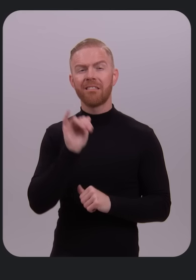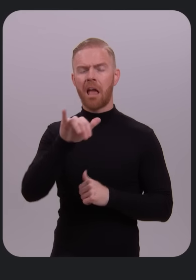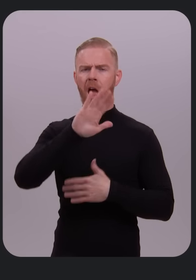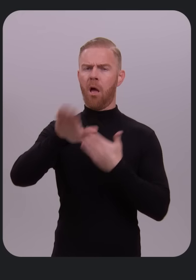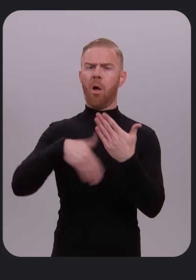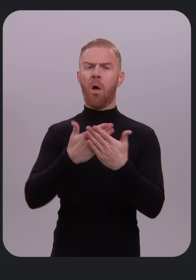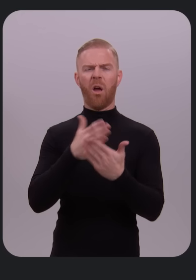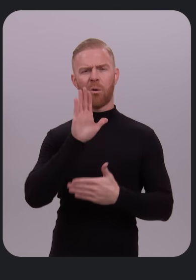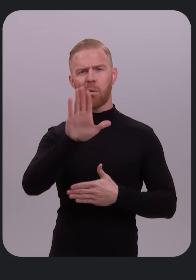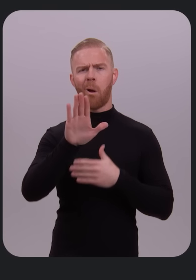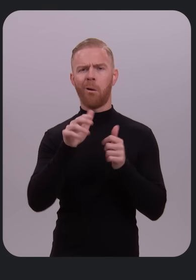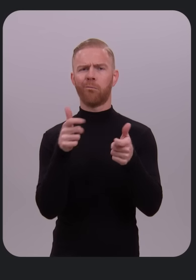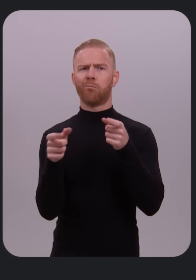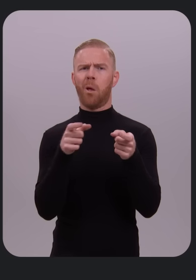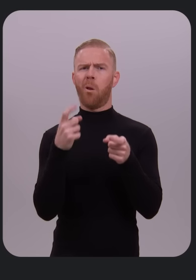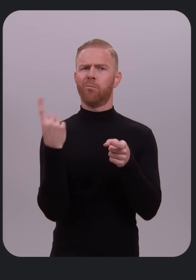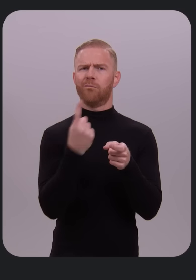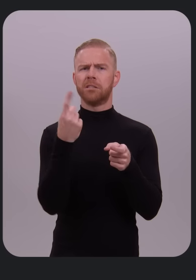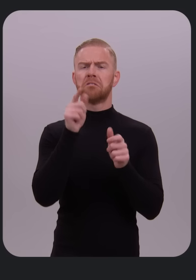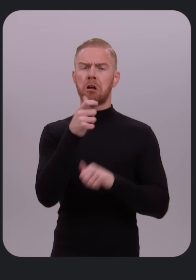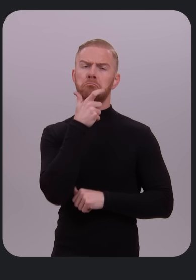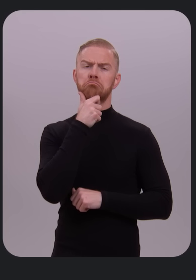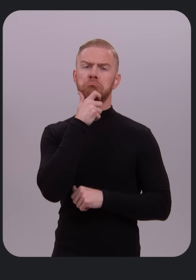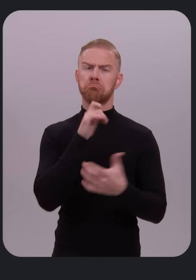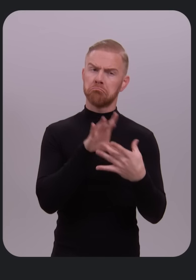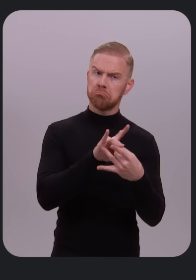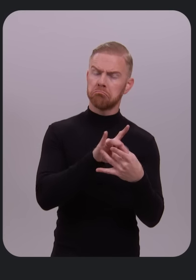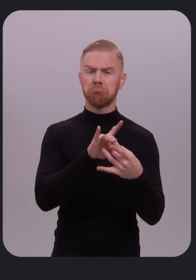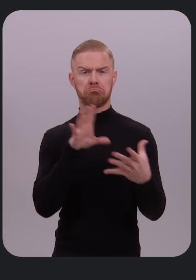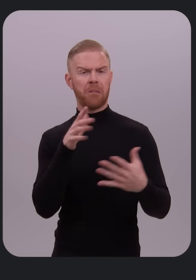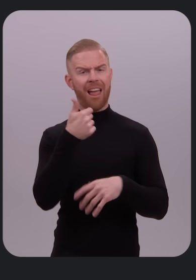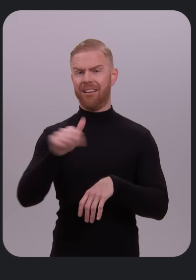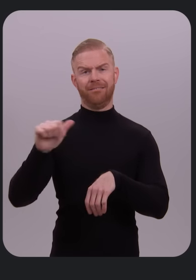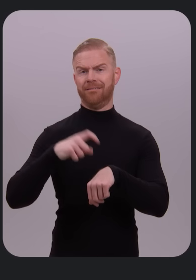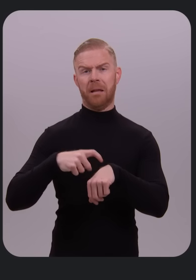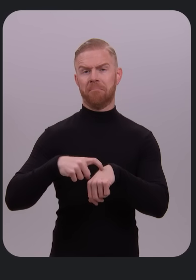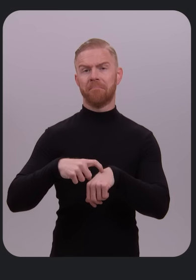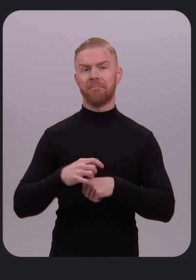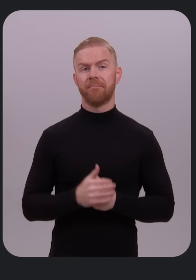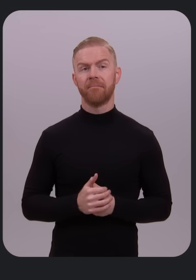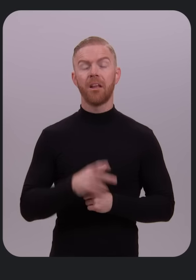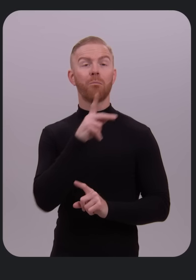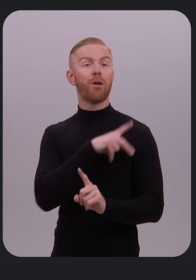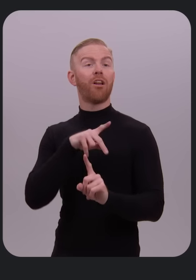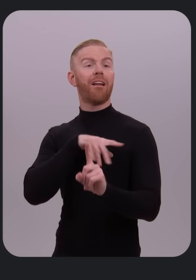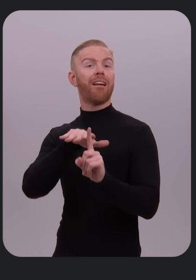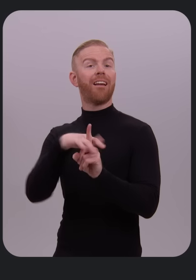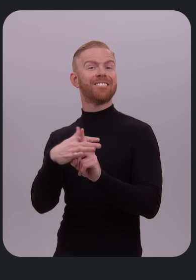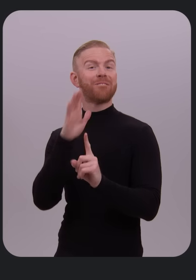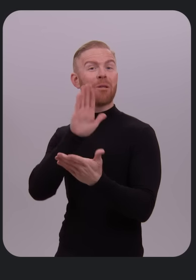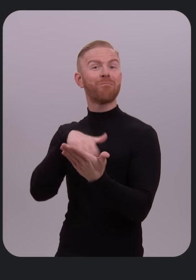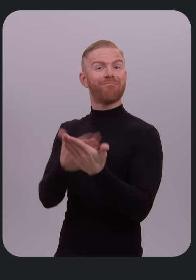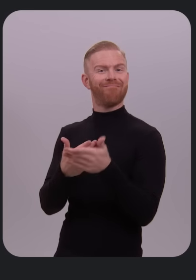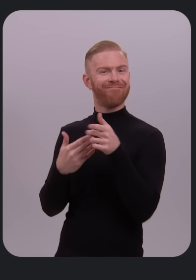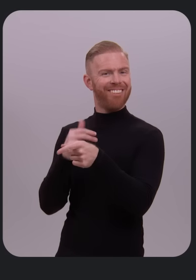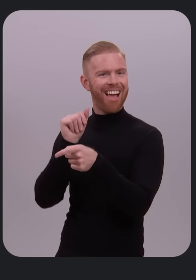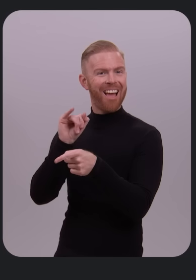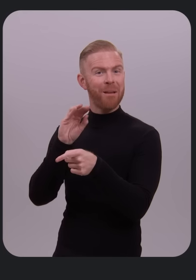and you can choose to connect or disconnect it at any time. Personal context is coming to AI Mode this summer.